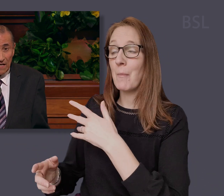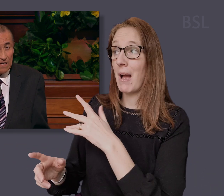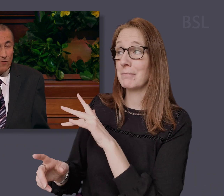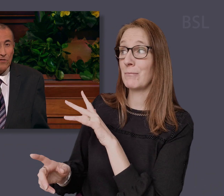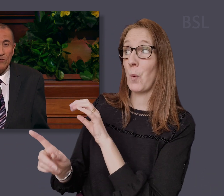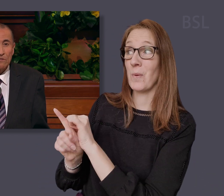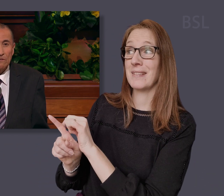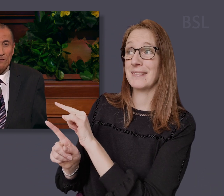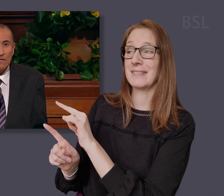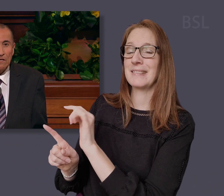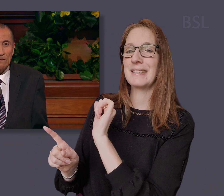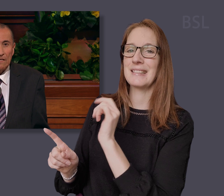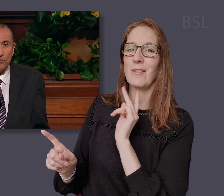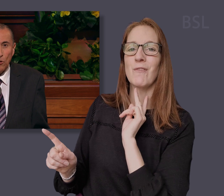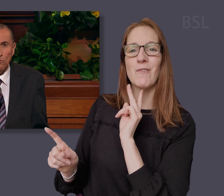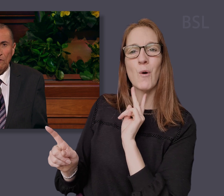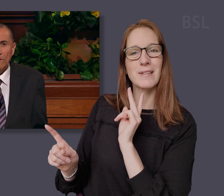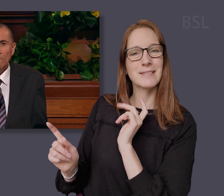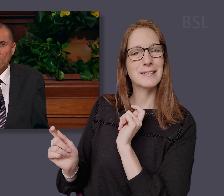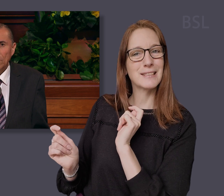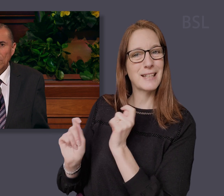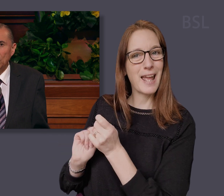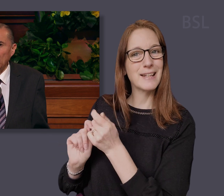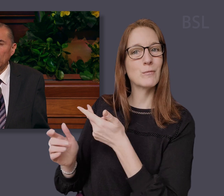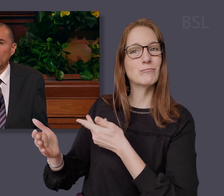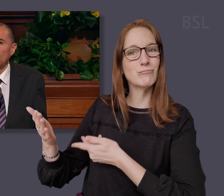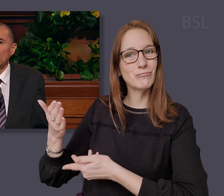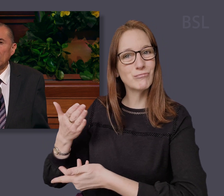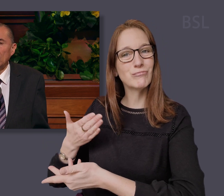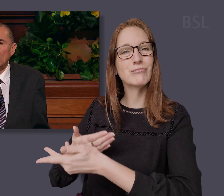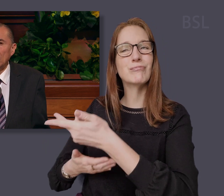I noticed that the tone of his voice changed